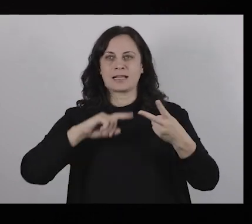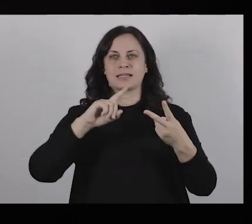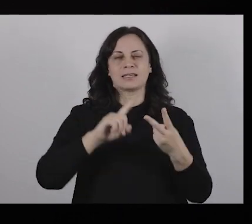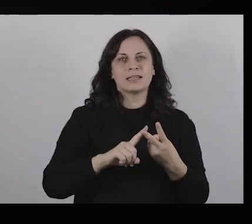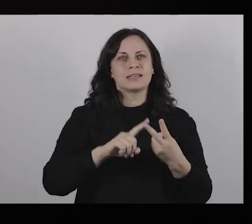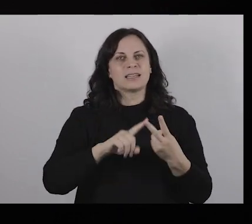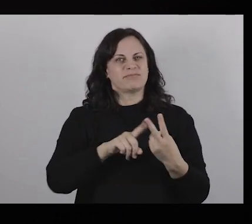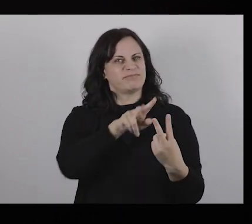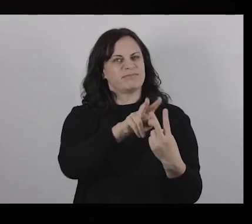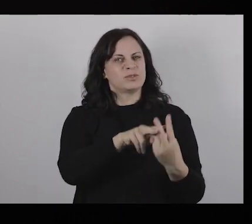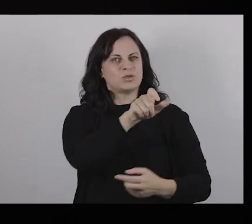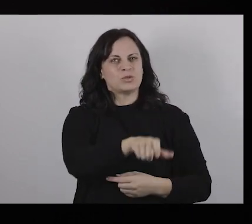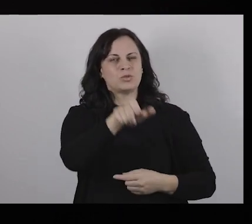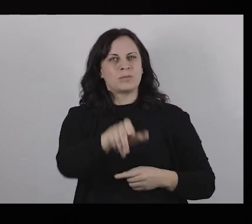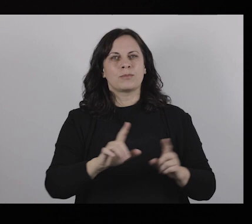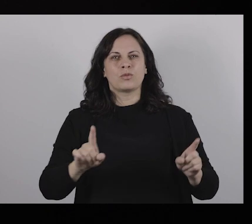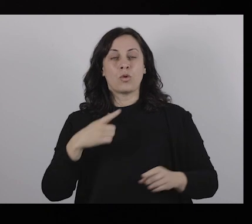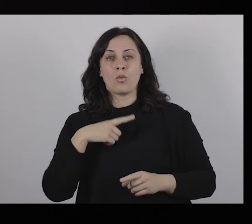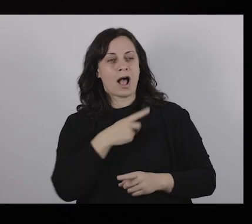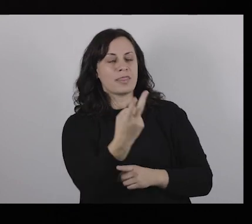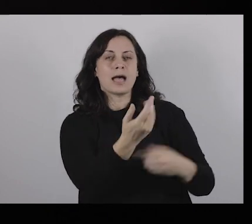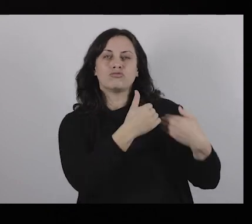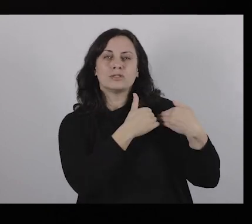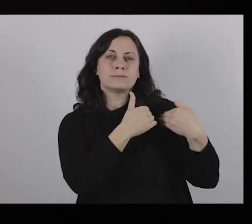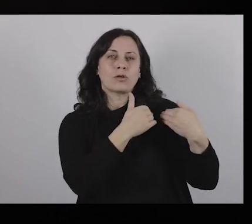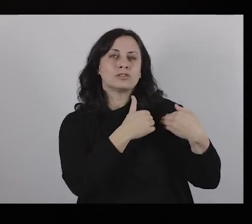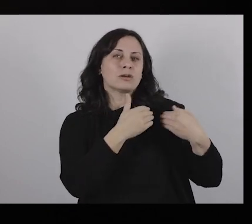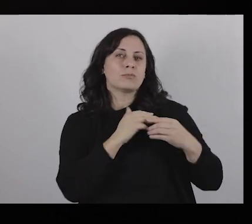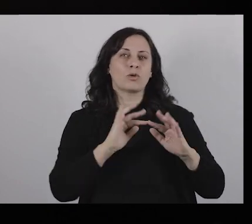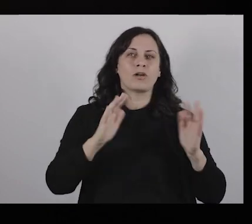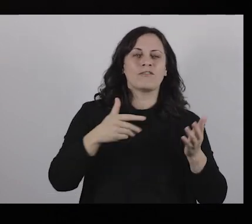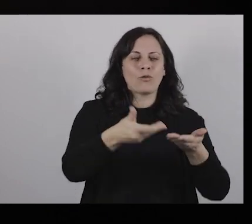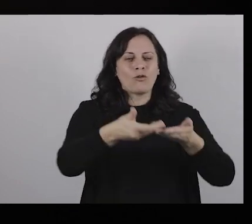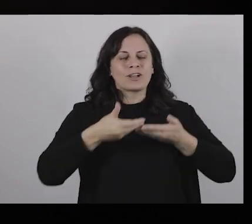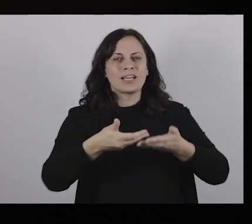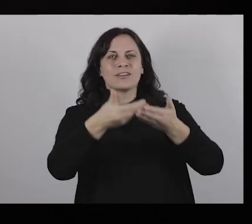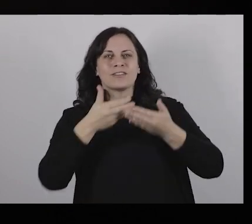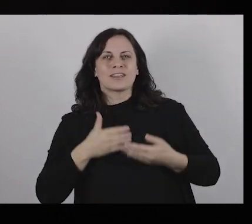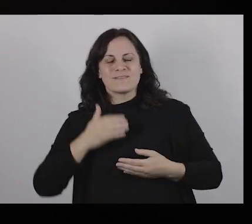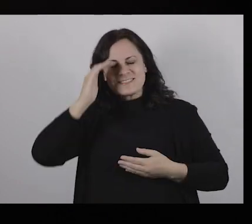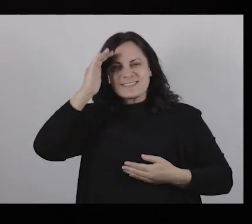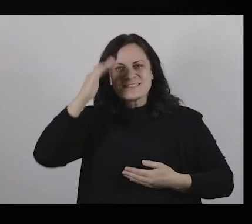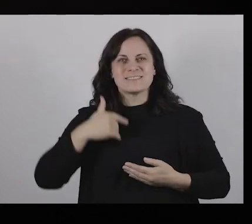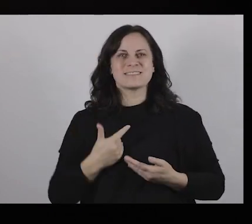the people who planted the seed of...